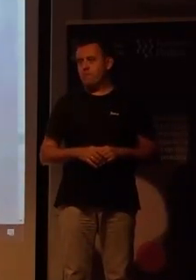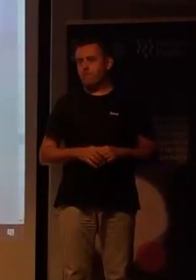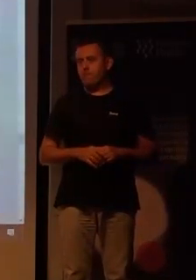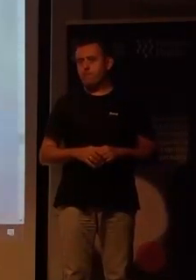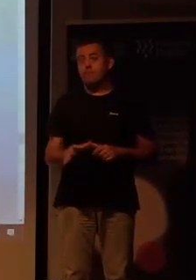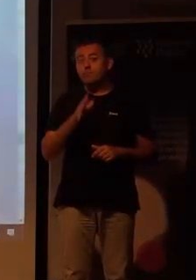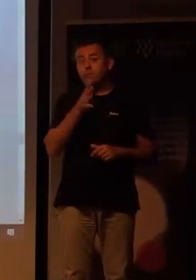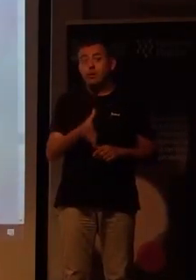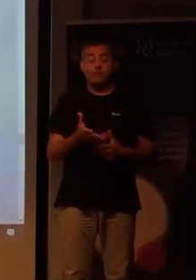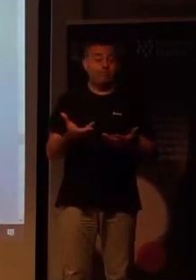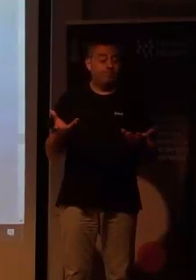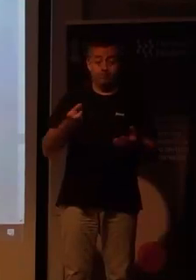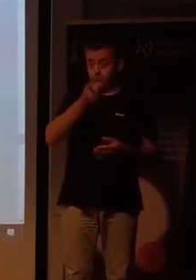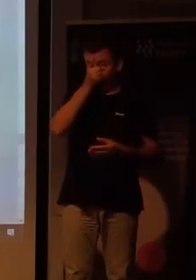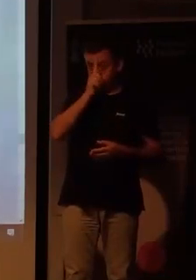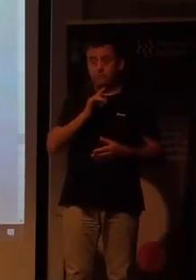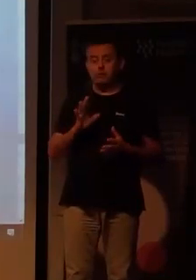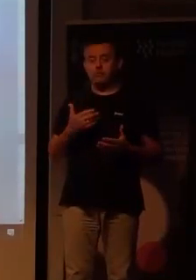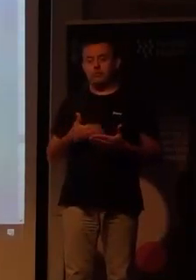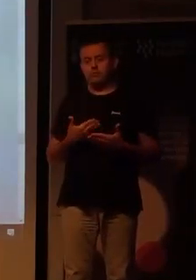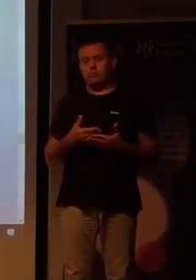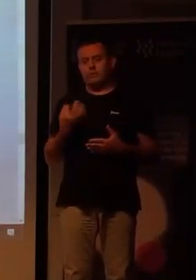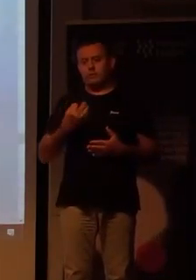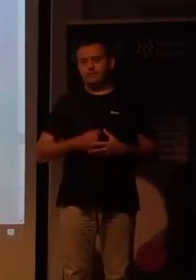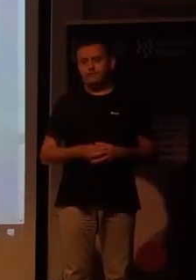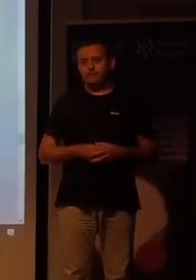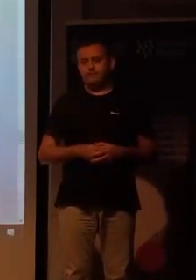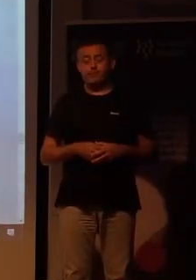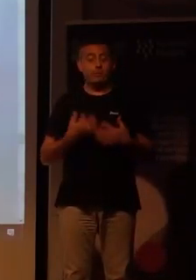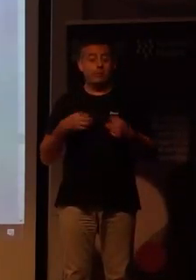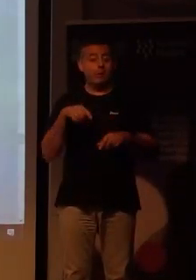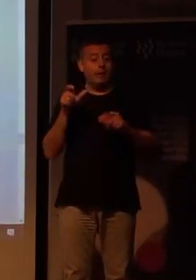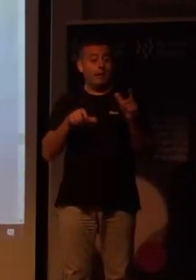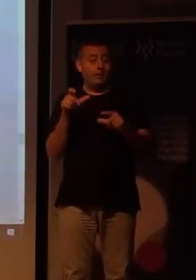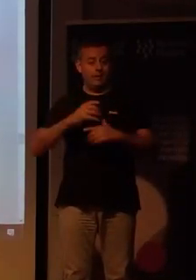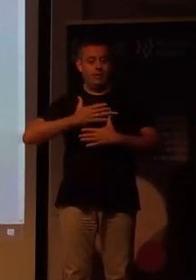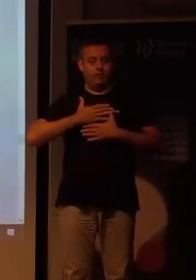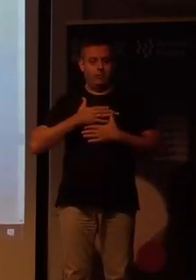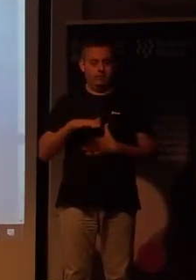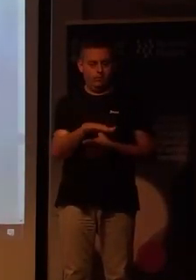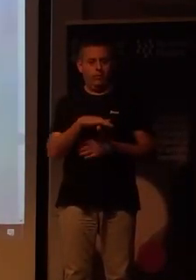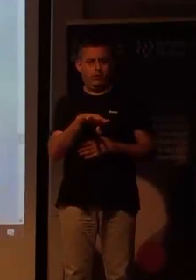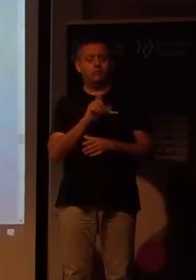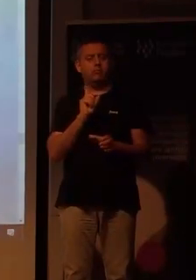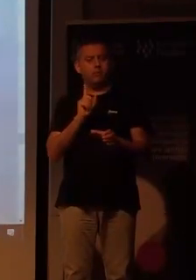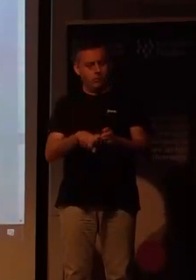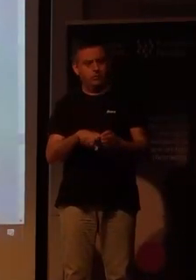but it has been shown that when people participate in these initiatives, in the long run